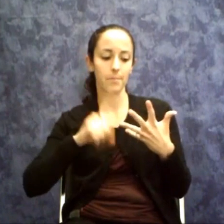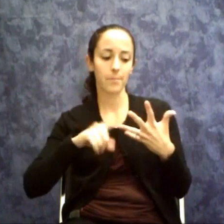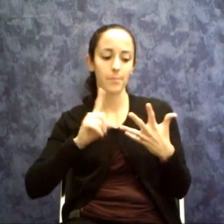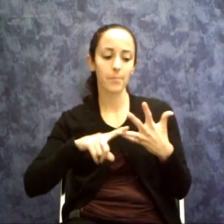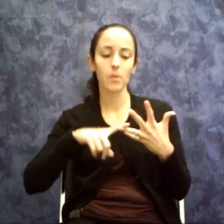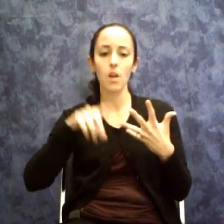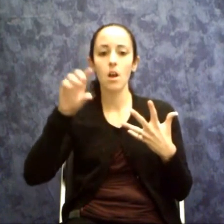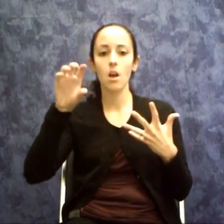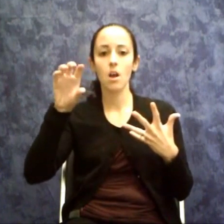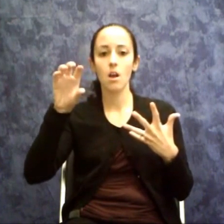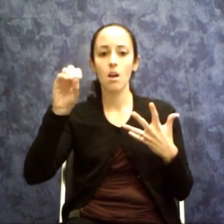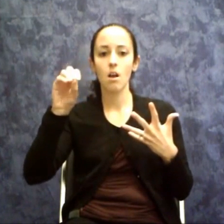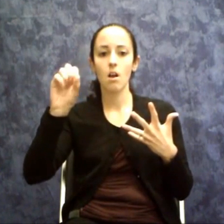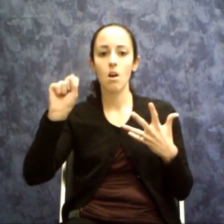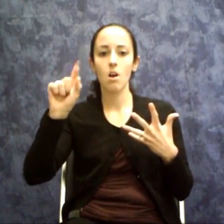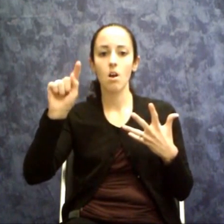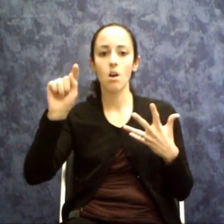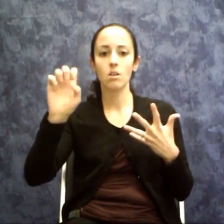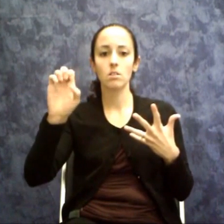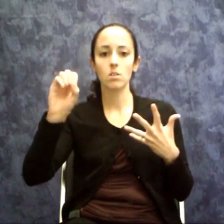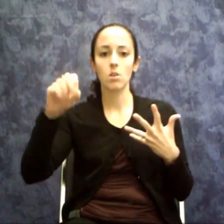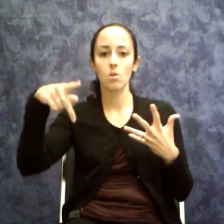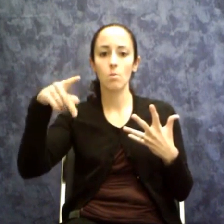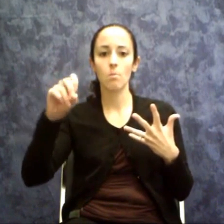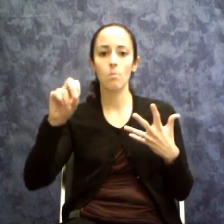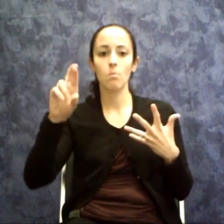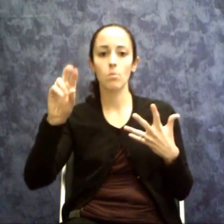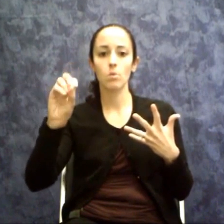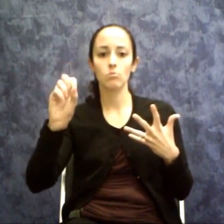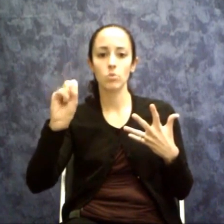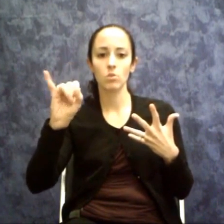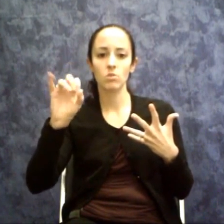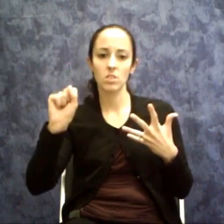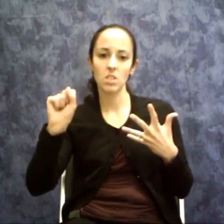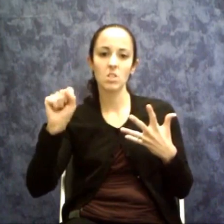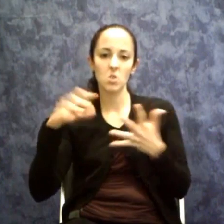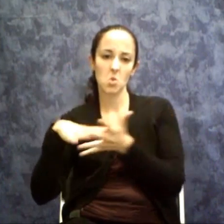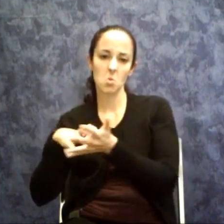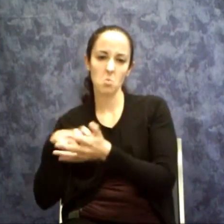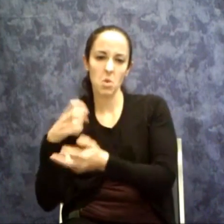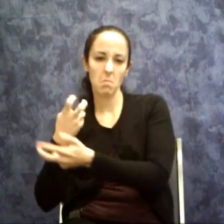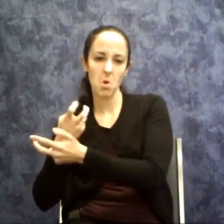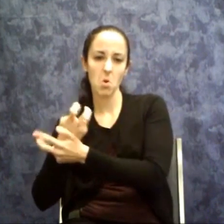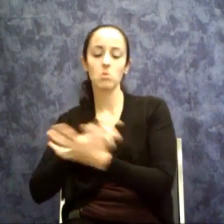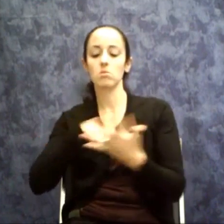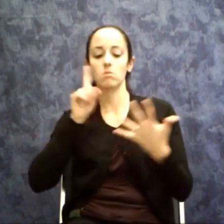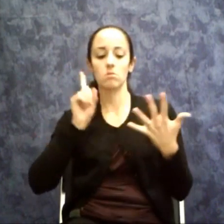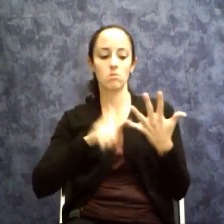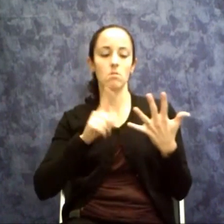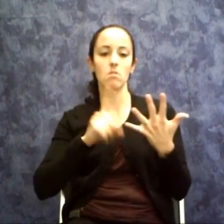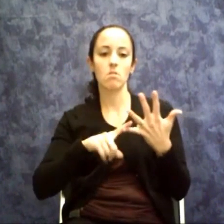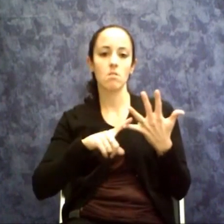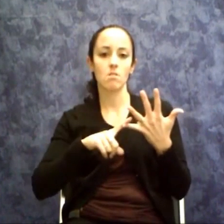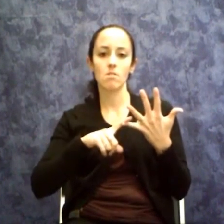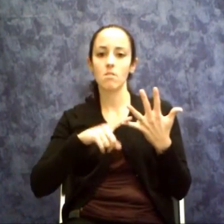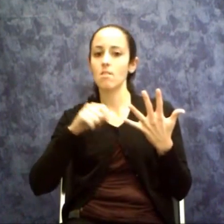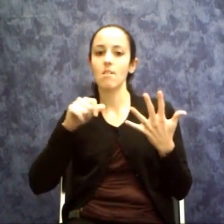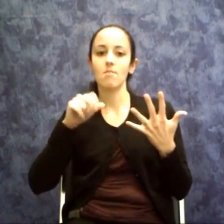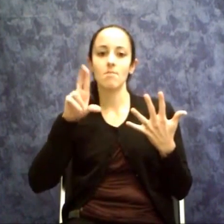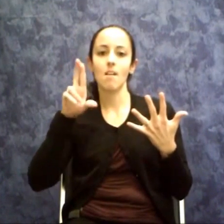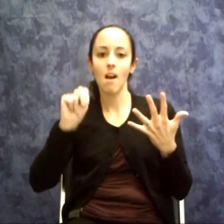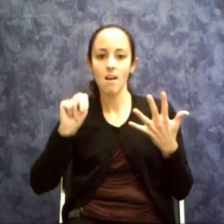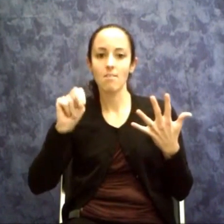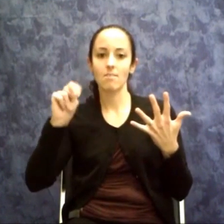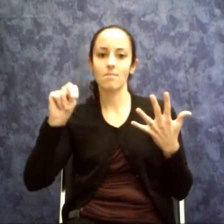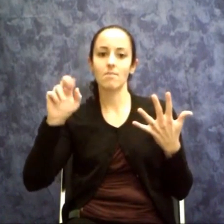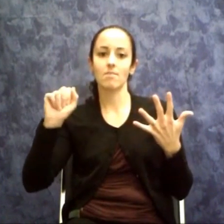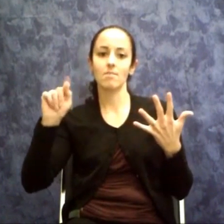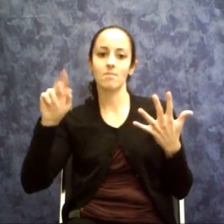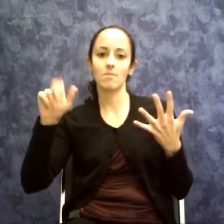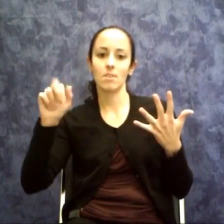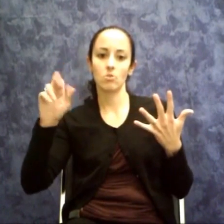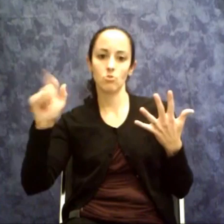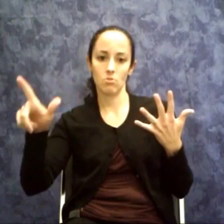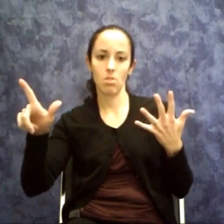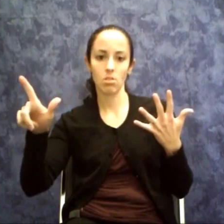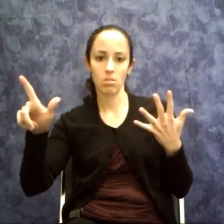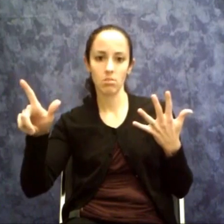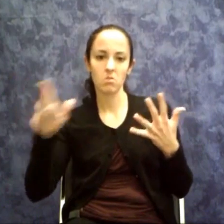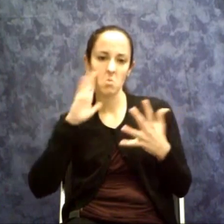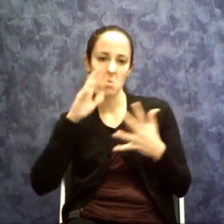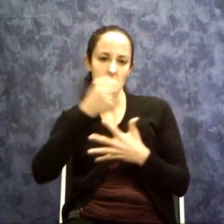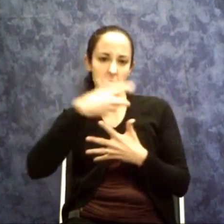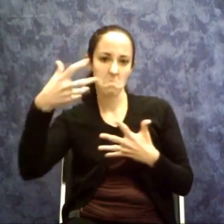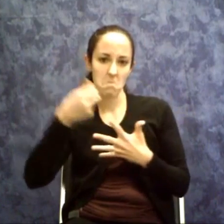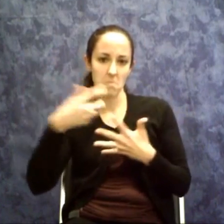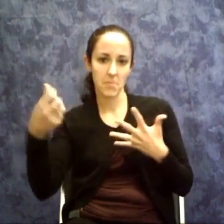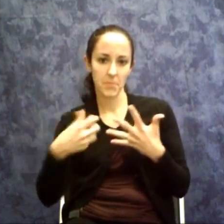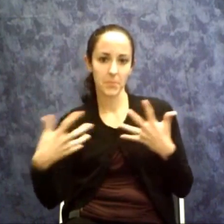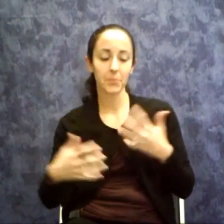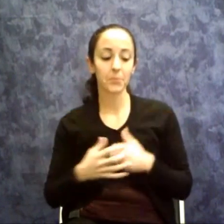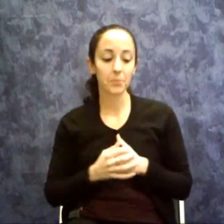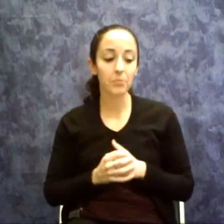osteoporosis (weak bones) and the fact that soda is unnatural. I will talk about each of these.